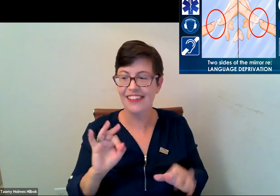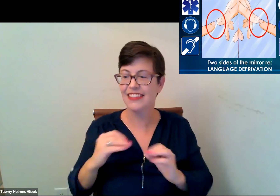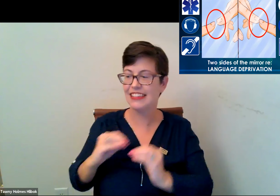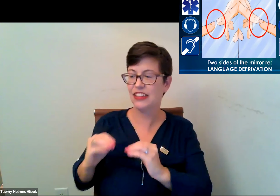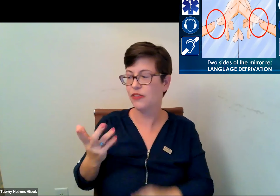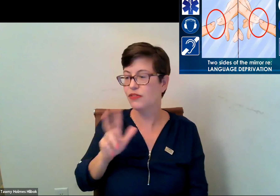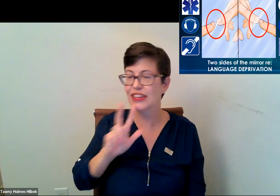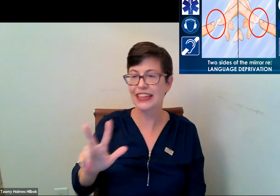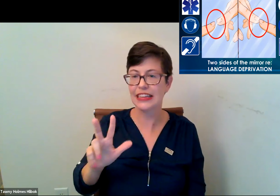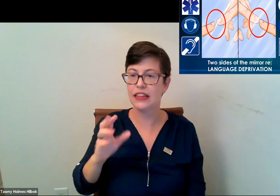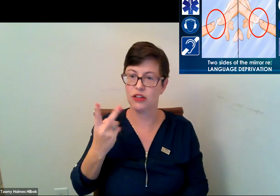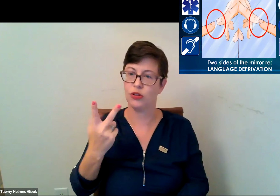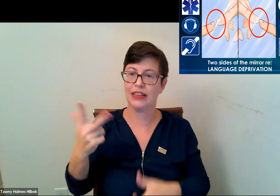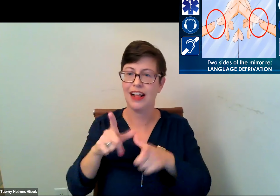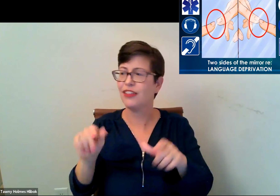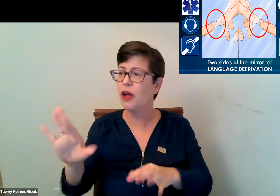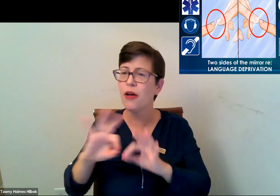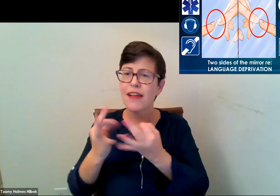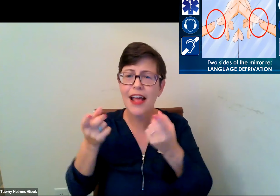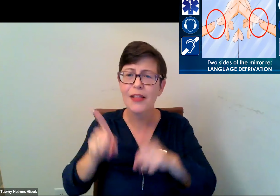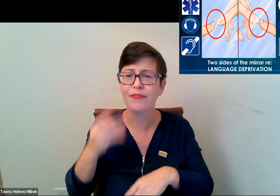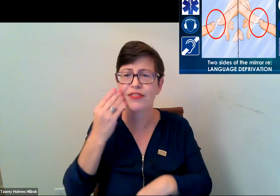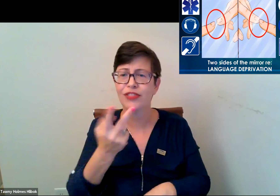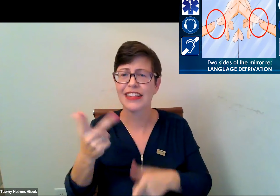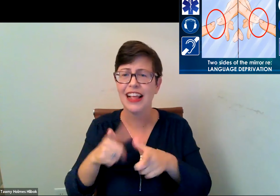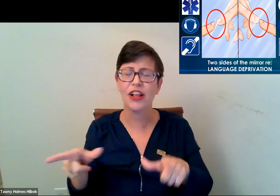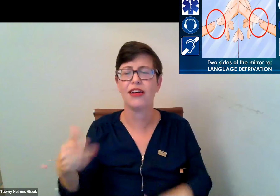it's not easy to learn later in life it's much easier at two or three years old.